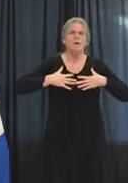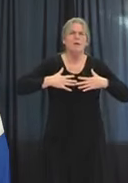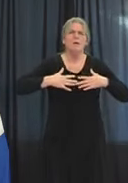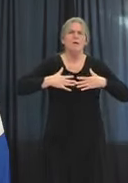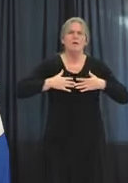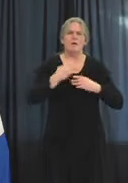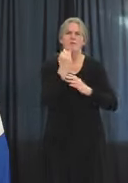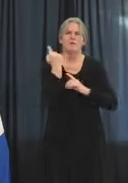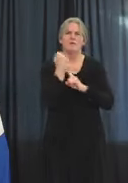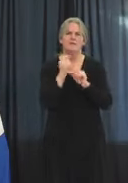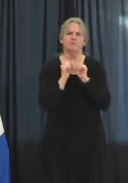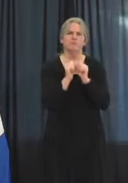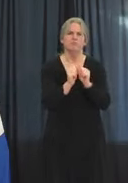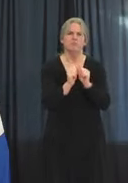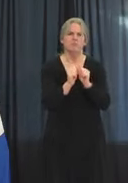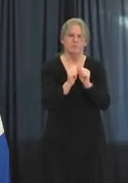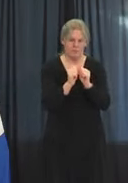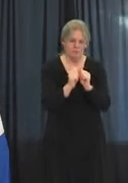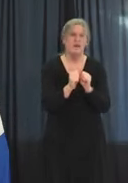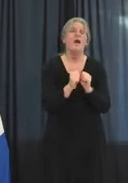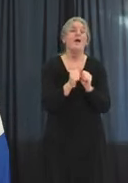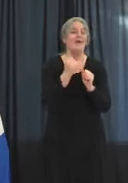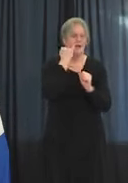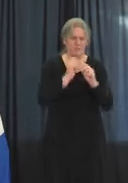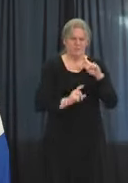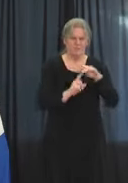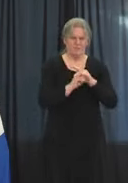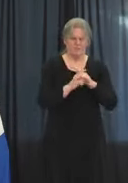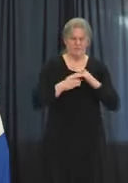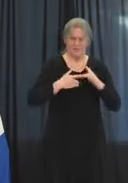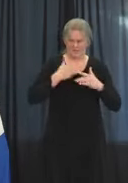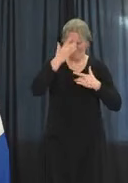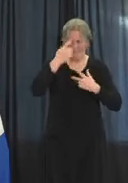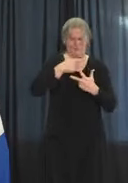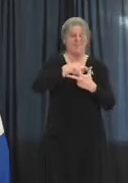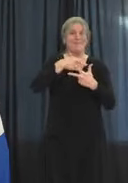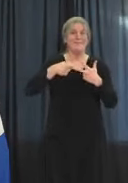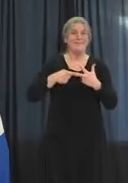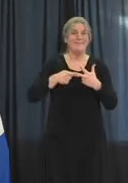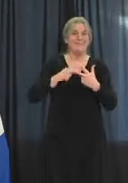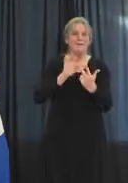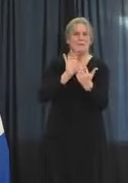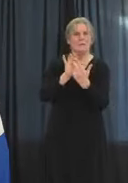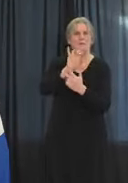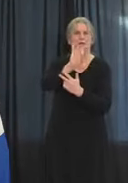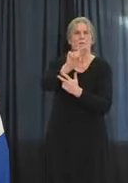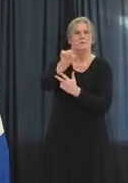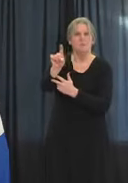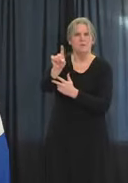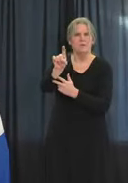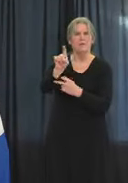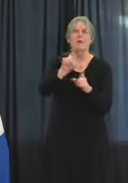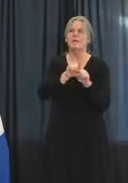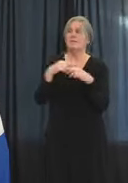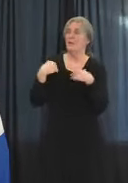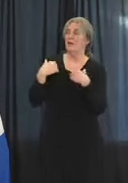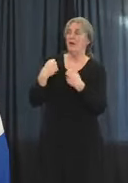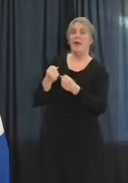breath for 14 days, calling 811 if symptoms of concern develop. Healthcare providers advised to